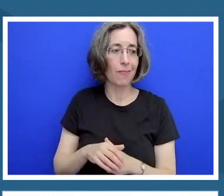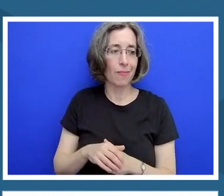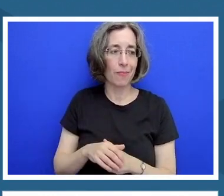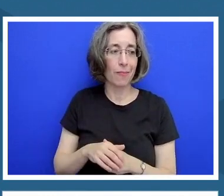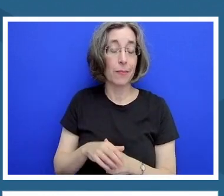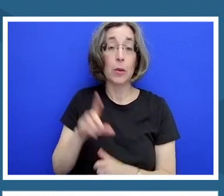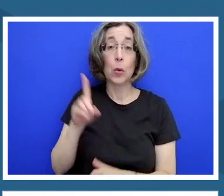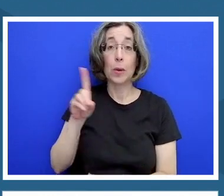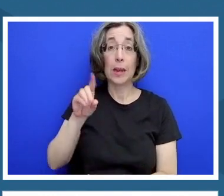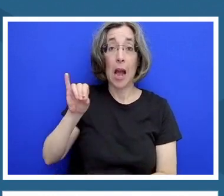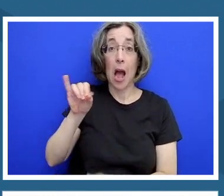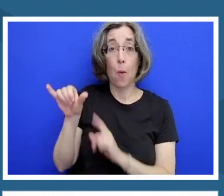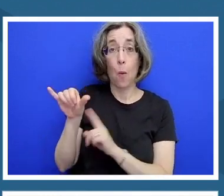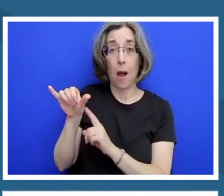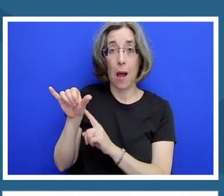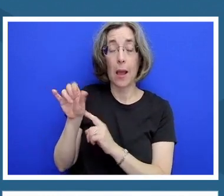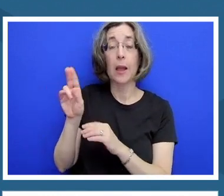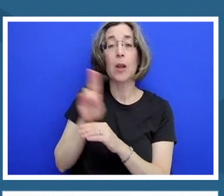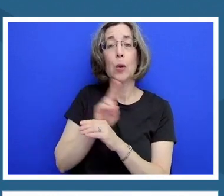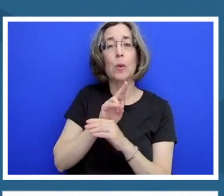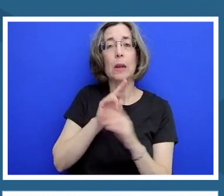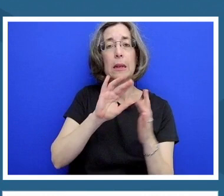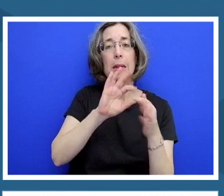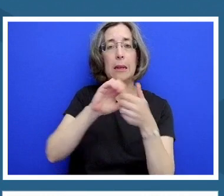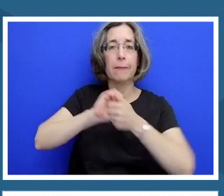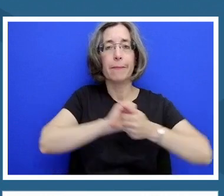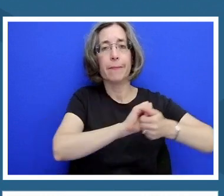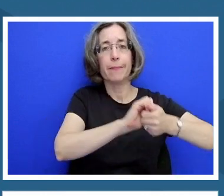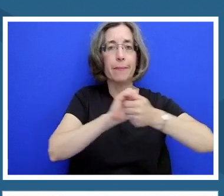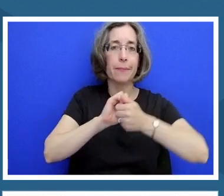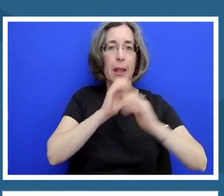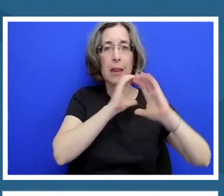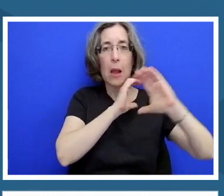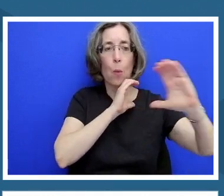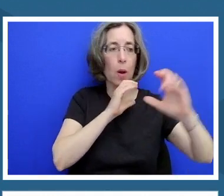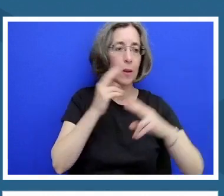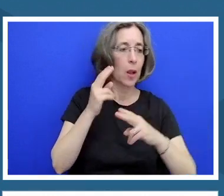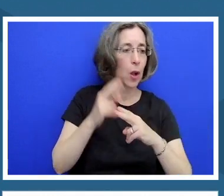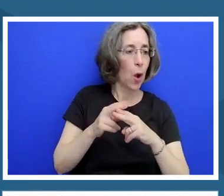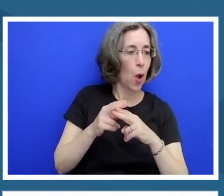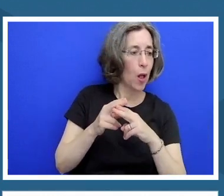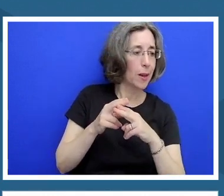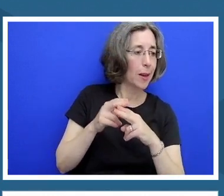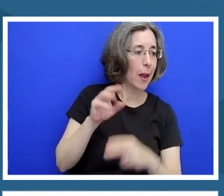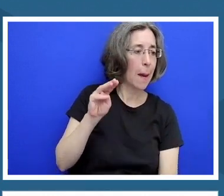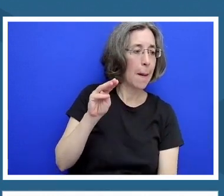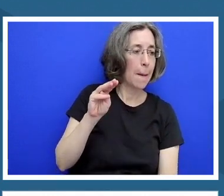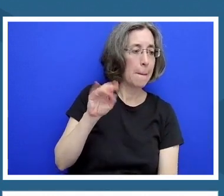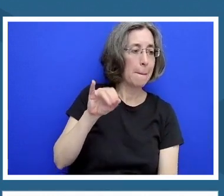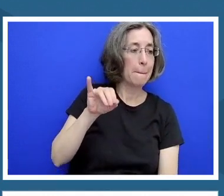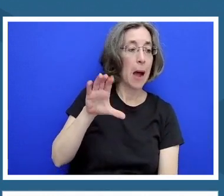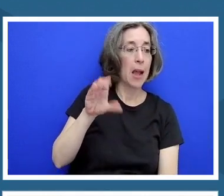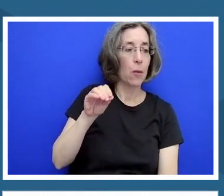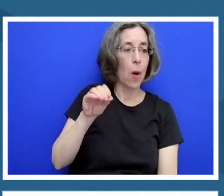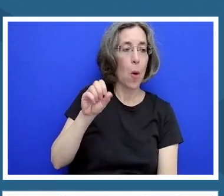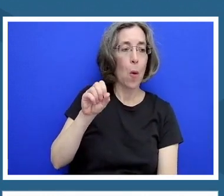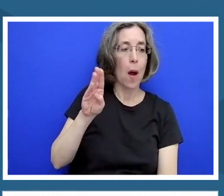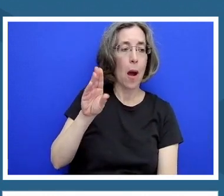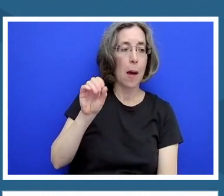a telescope network called the micro observatory robotic telescope network that's run out of the center for